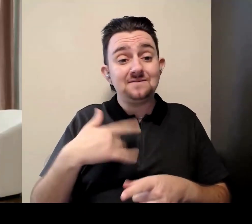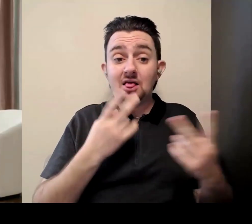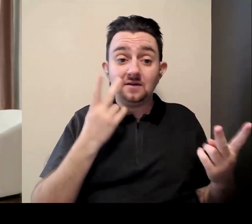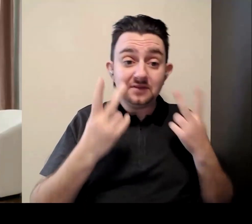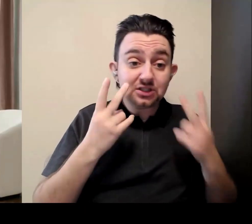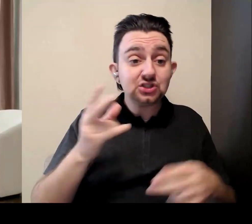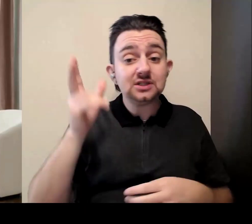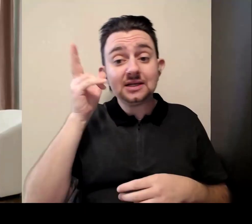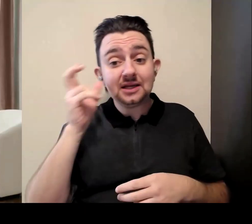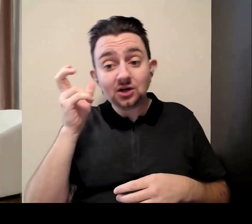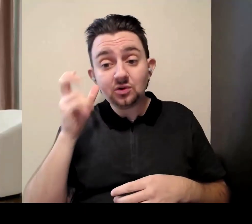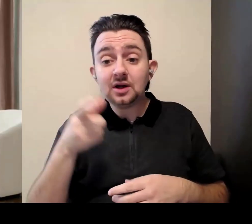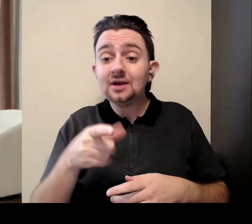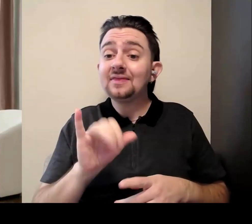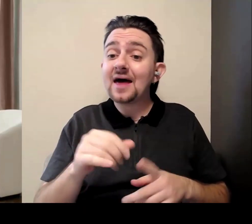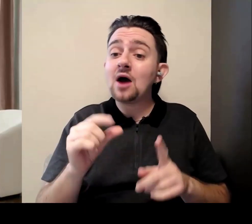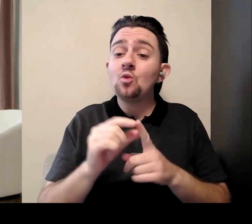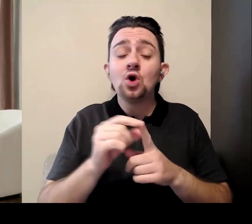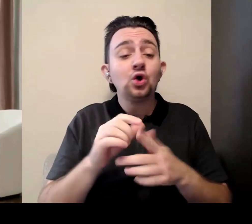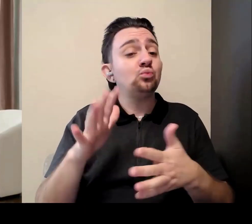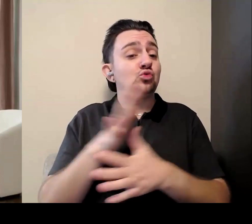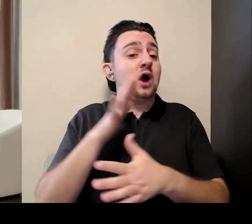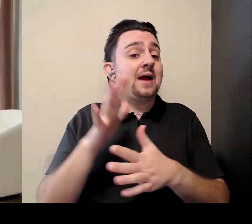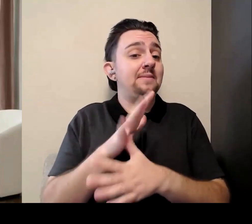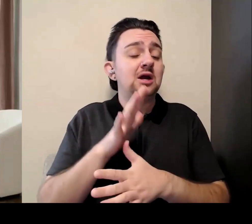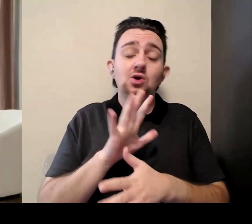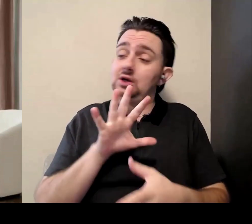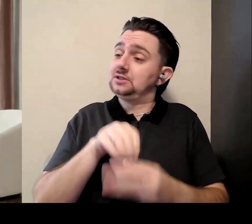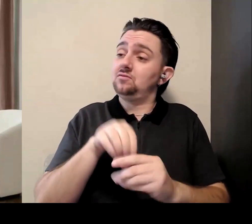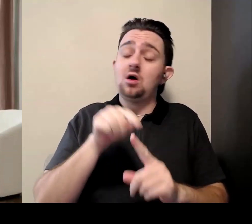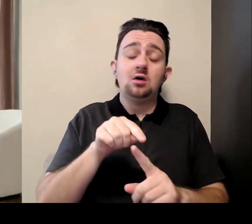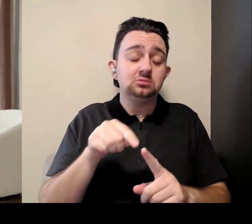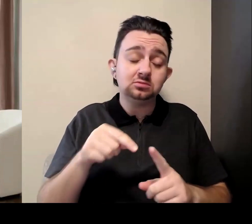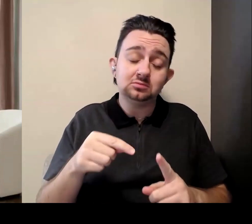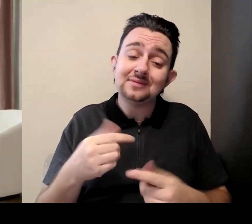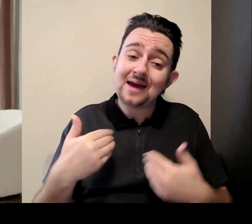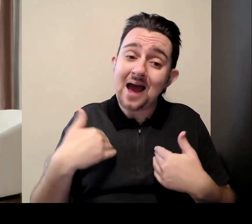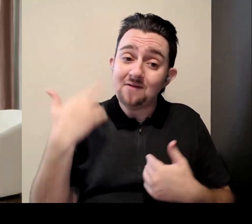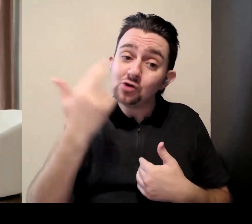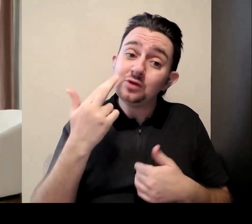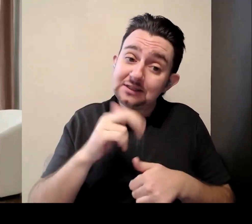And unfortunately, it has been misinterpreted up until just really recently.